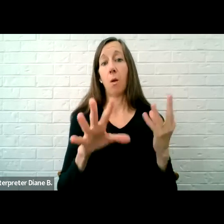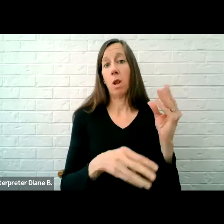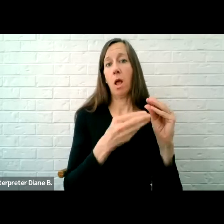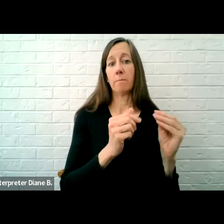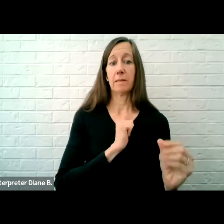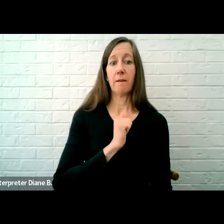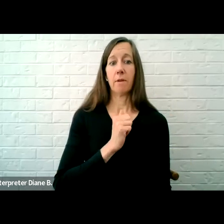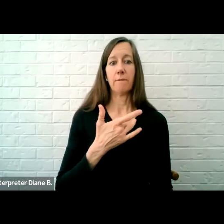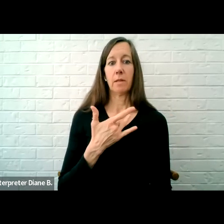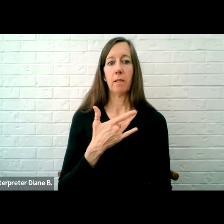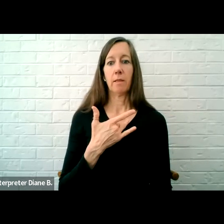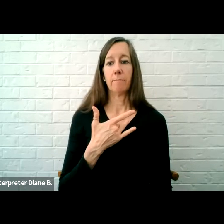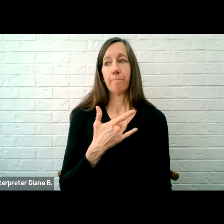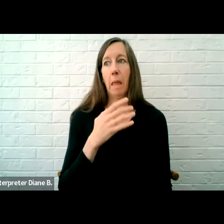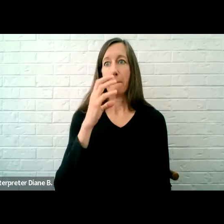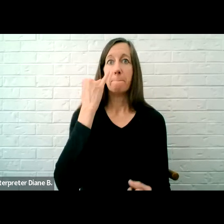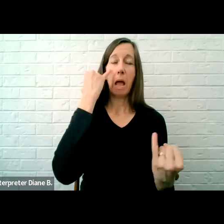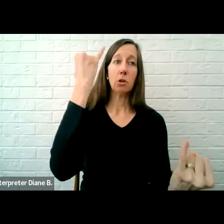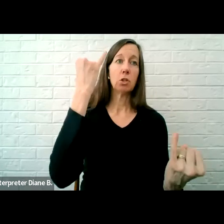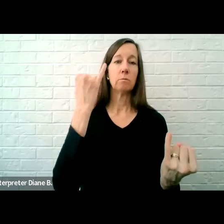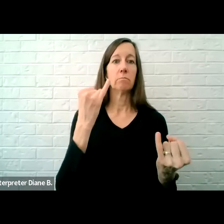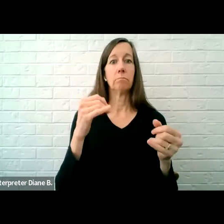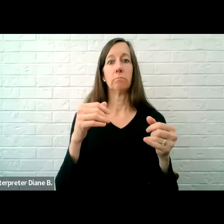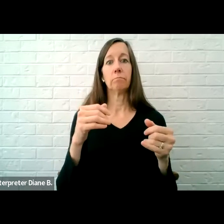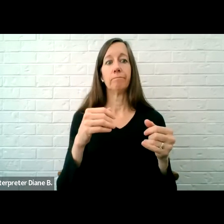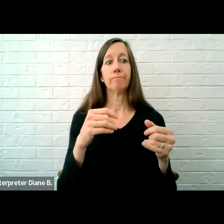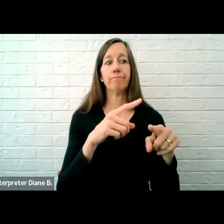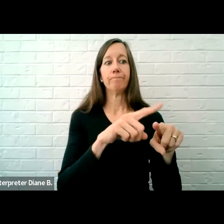what's allowable in the different States, and local communities, is going to vary